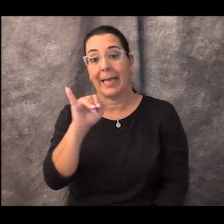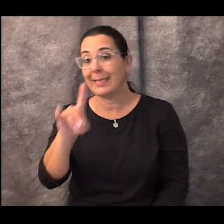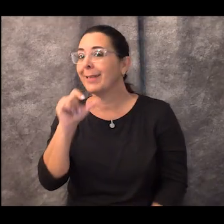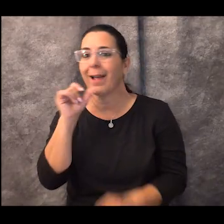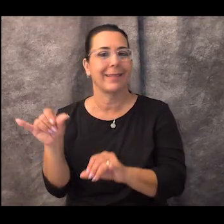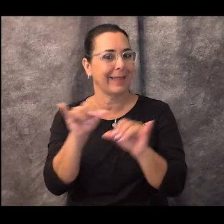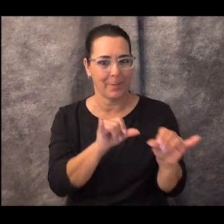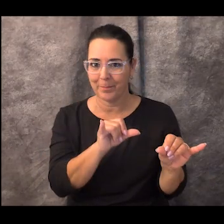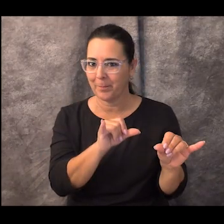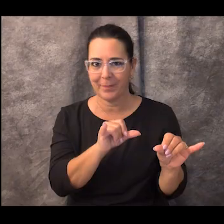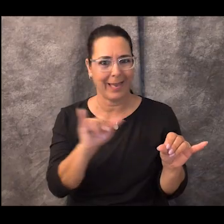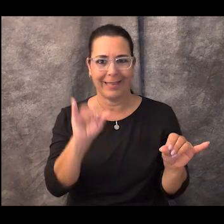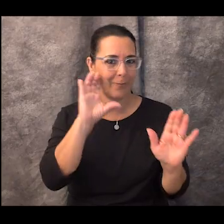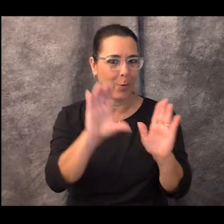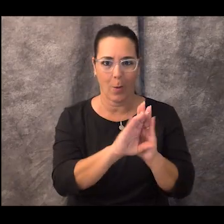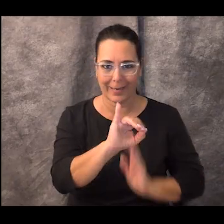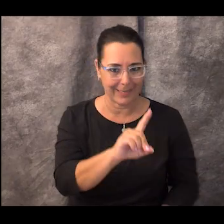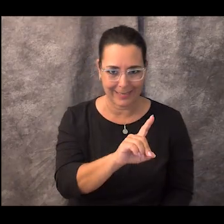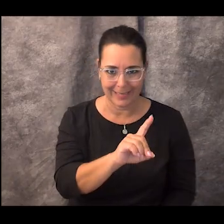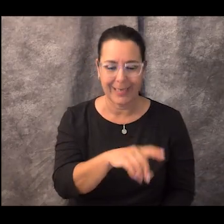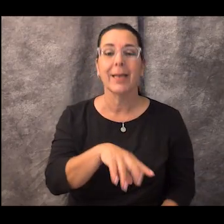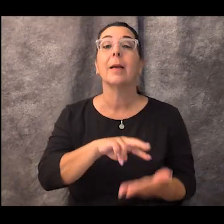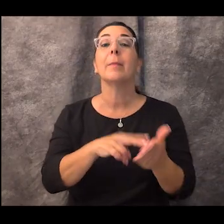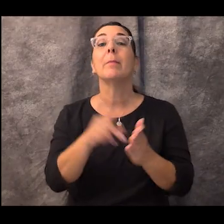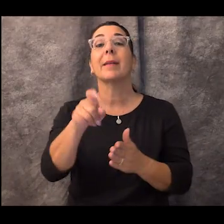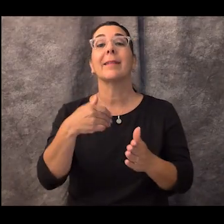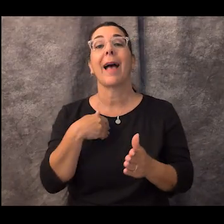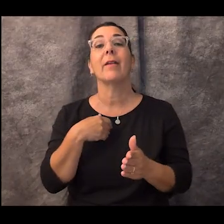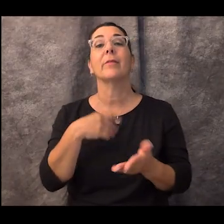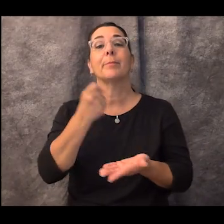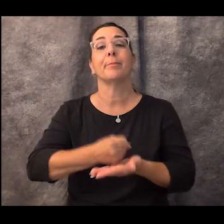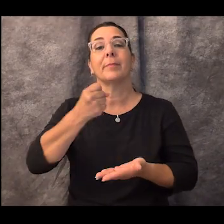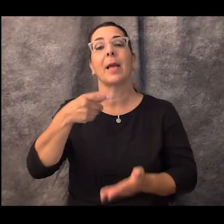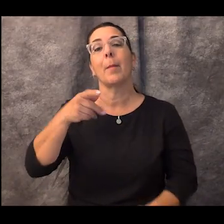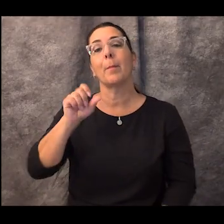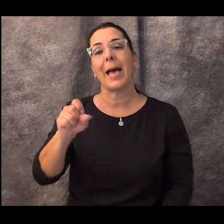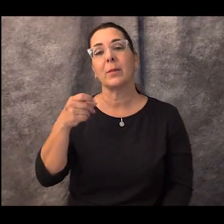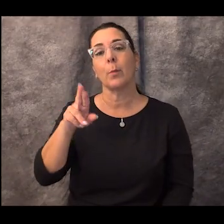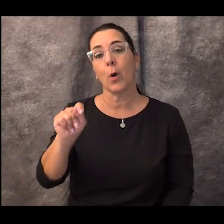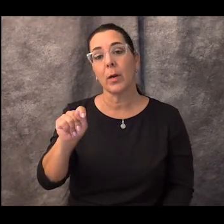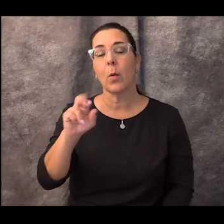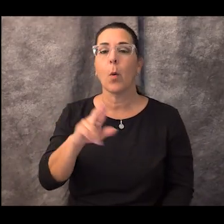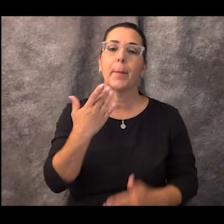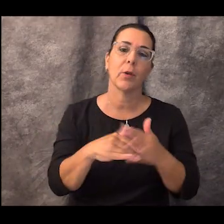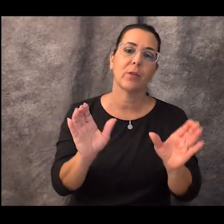it really comes down pretty much to a passport or birth certificate. Only about half of Americans even have a passport. (Eric) Right.